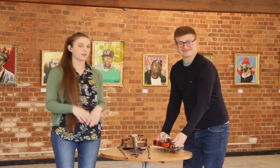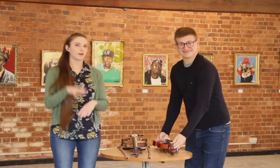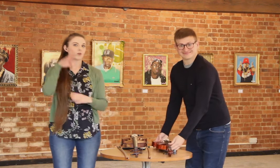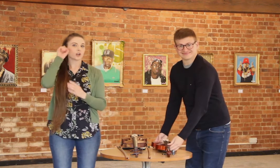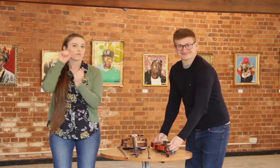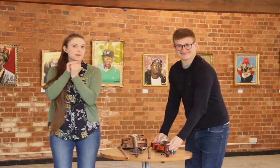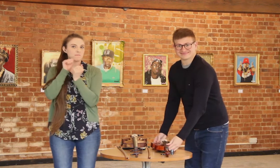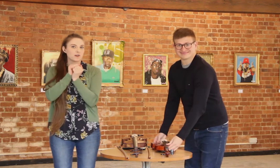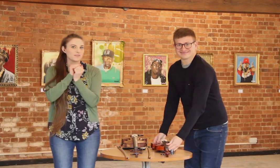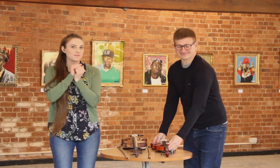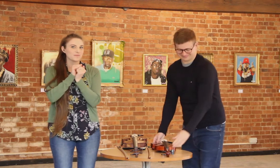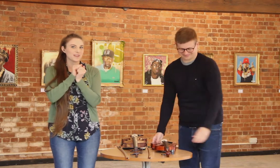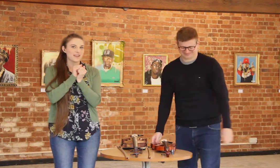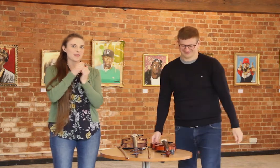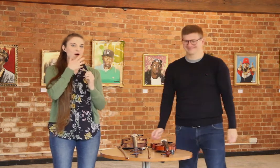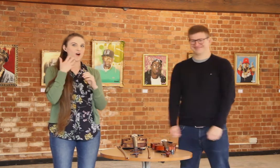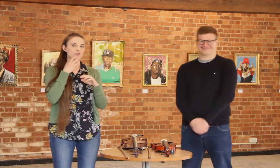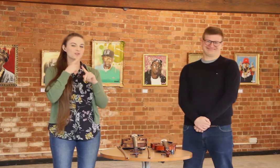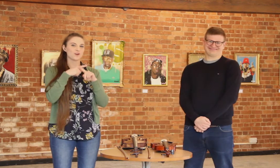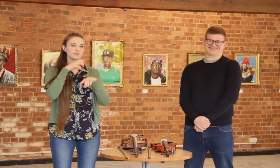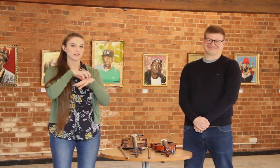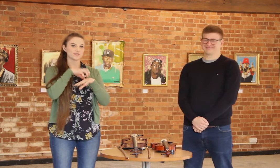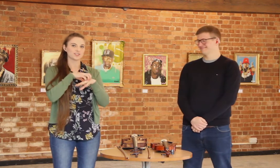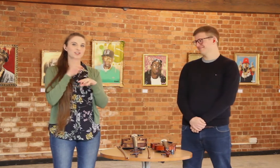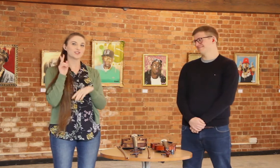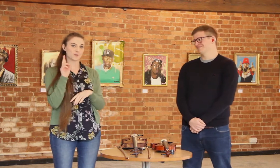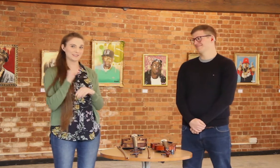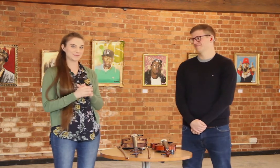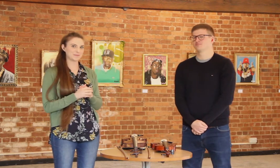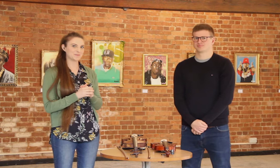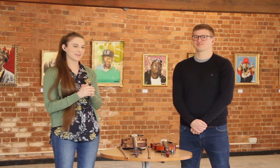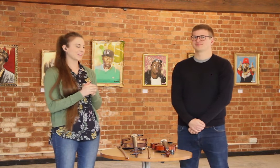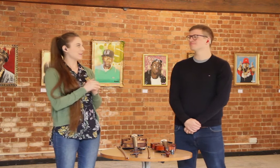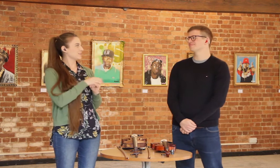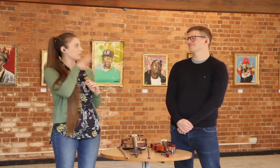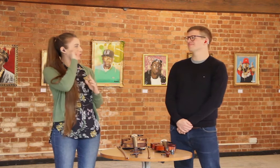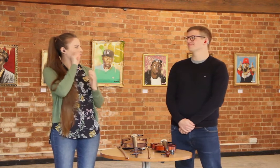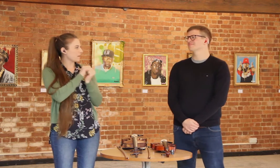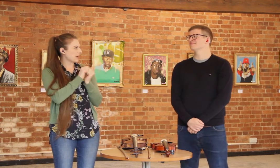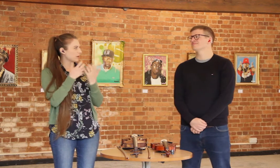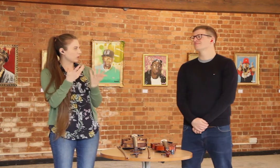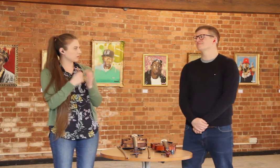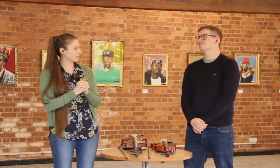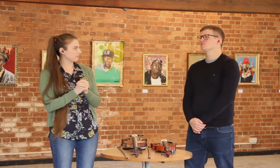We’re going to remember the 'Hot Cross Buns' duet So, do you remember how it goes?